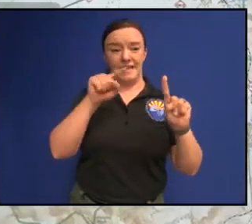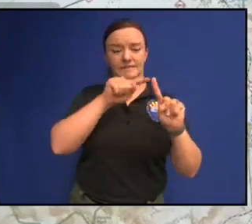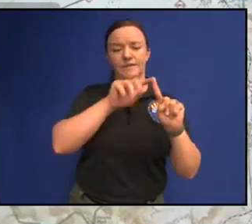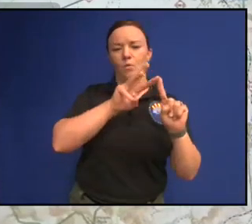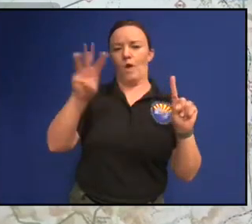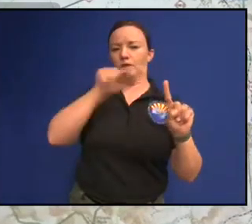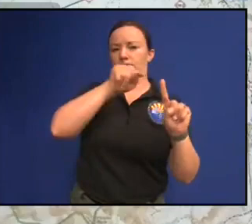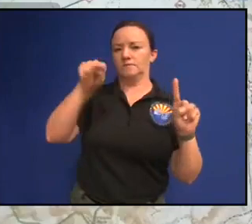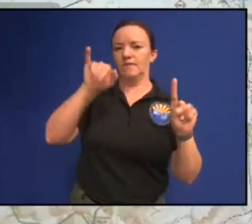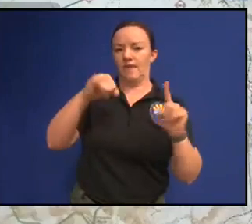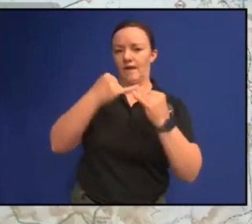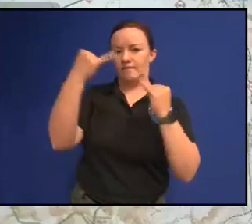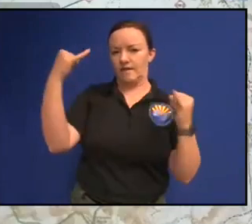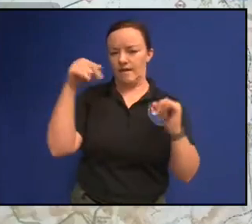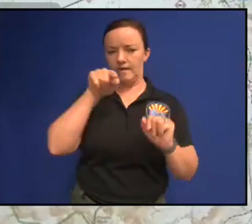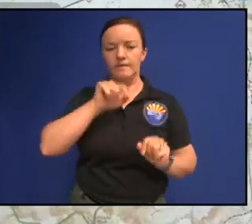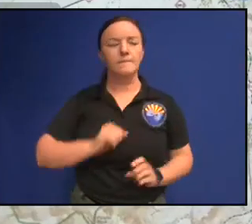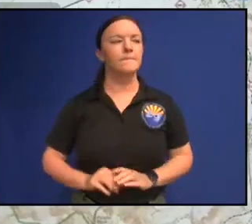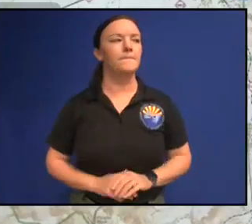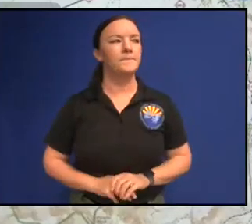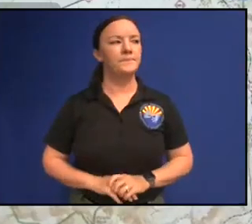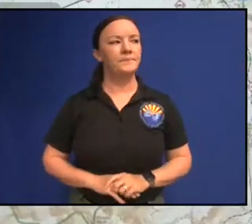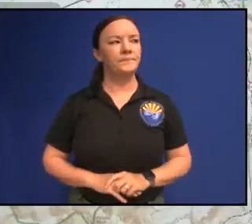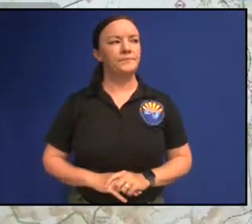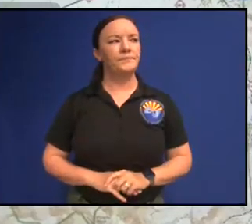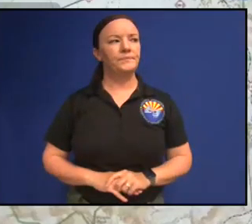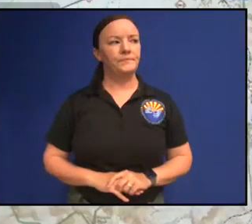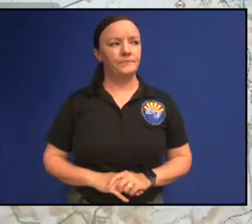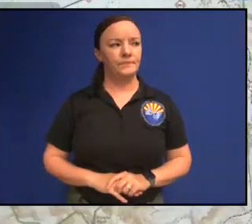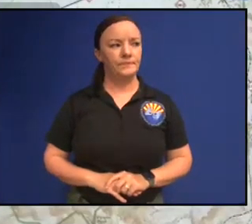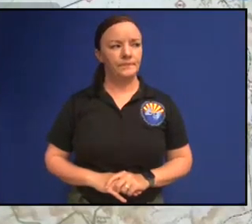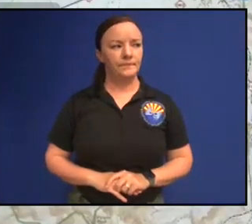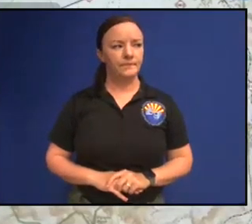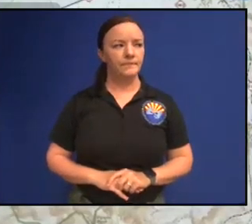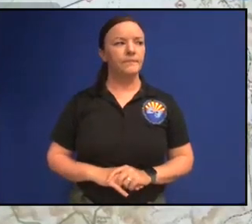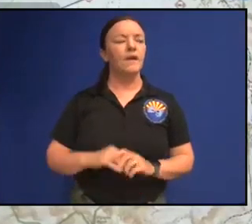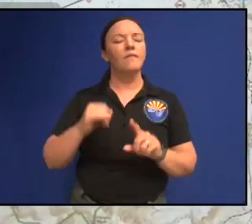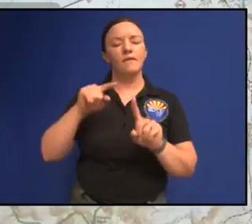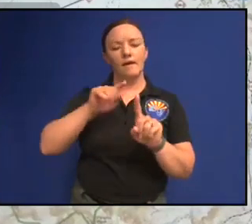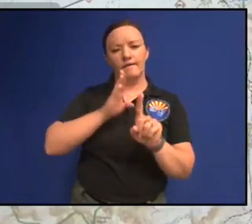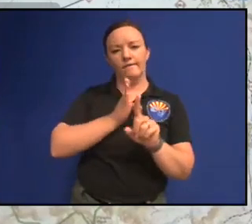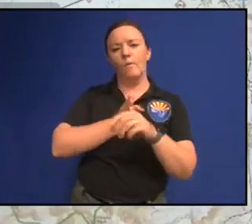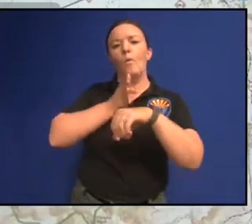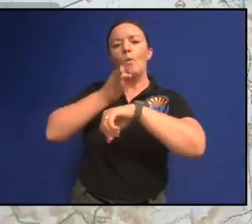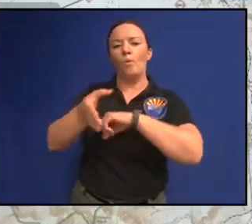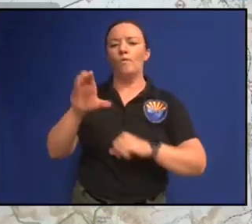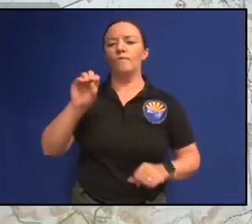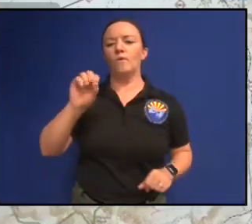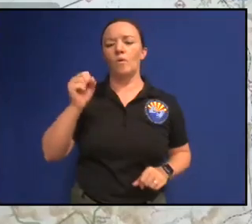PASS. WE HAVE WORK CURRENTLY BETWEEN THIS POINT IN